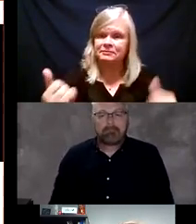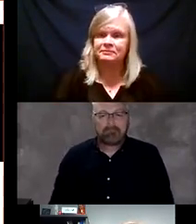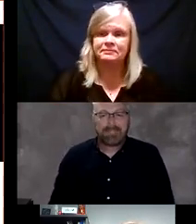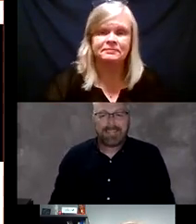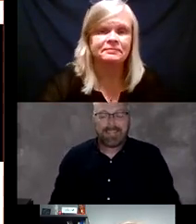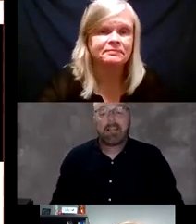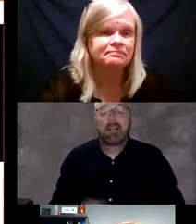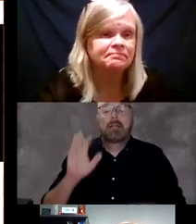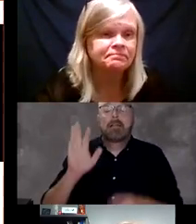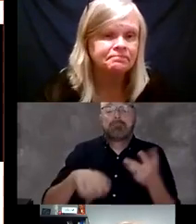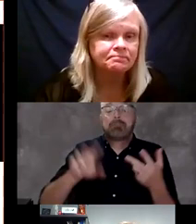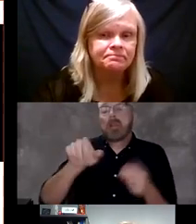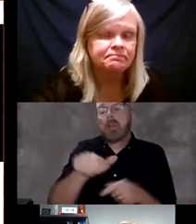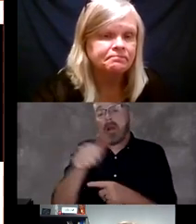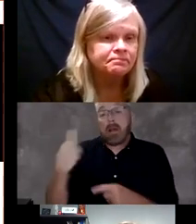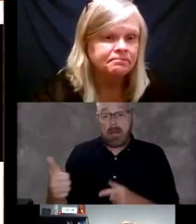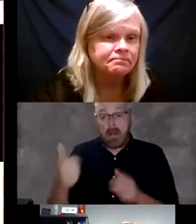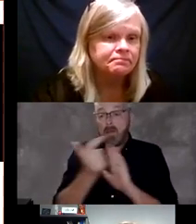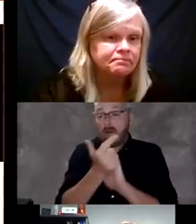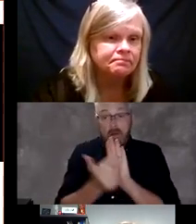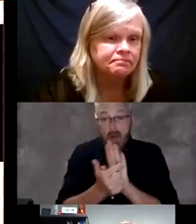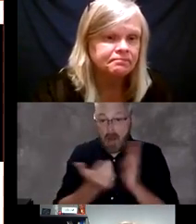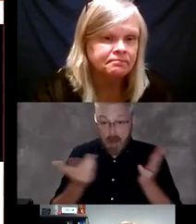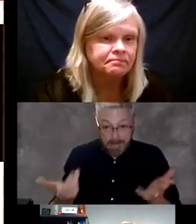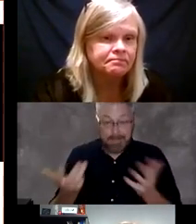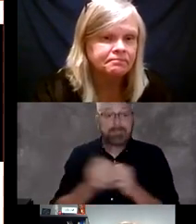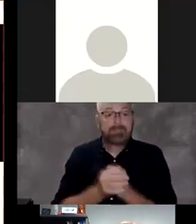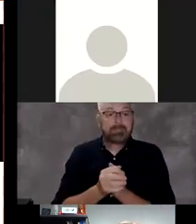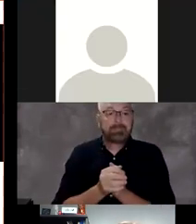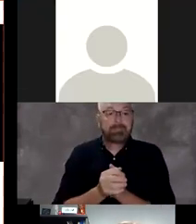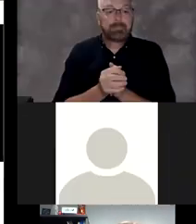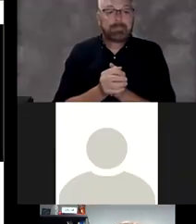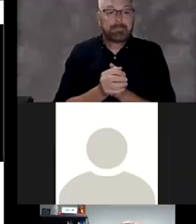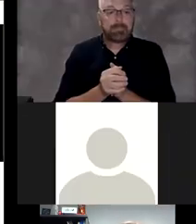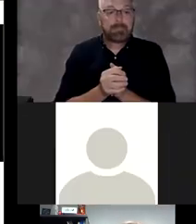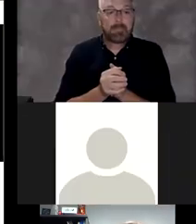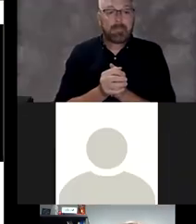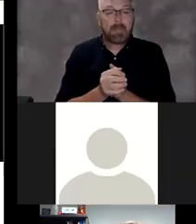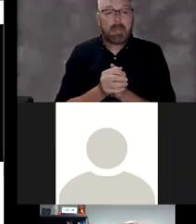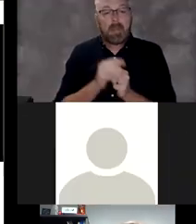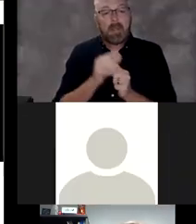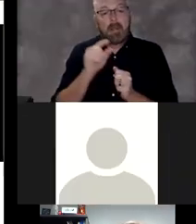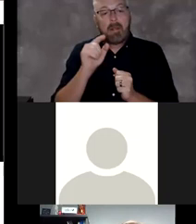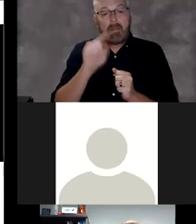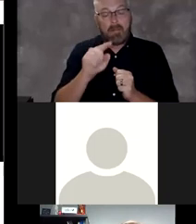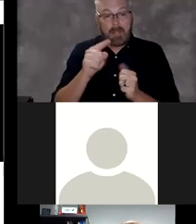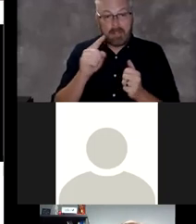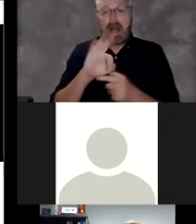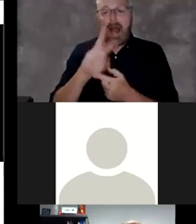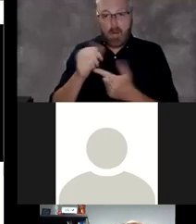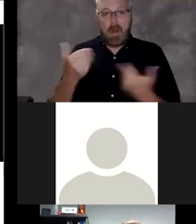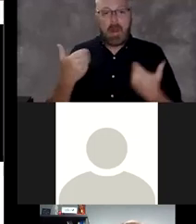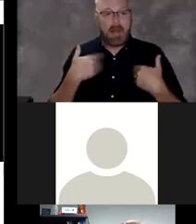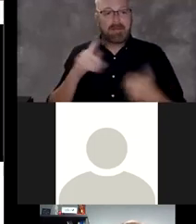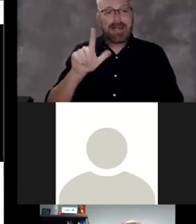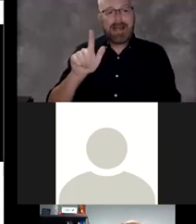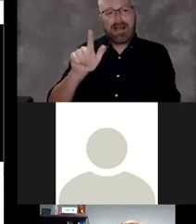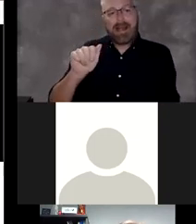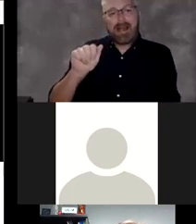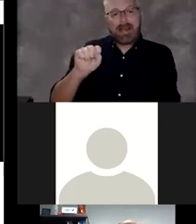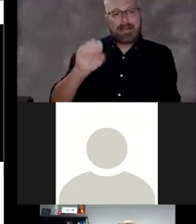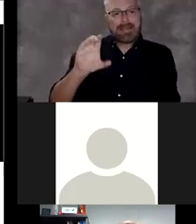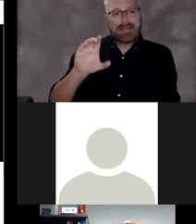ANOTHER LAW THAT EXISTS IN IOWA IS LASCIVIOUS ACTS WITH A CHILD.